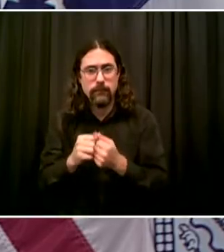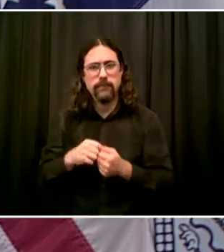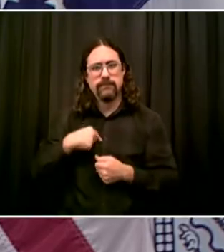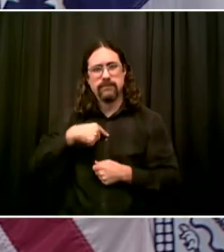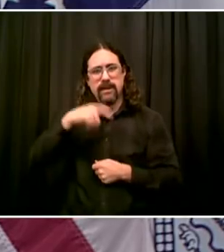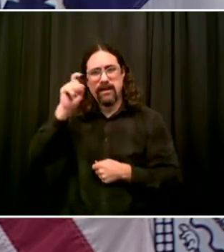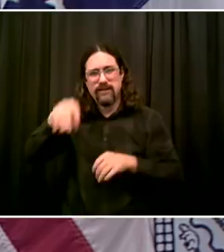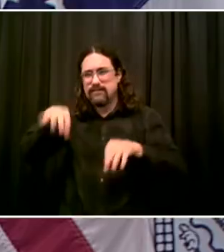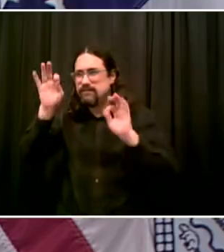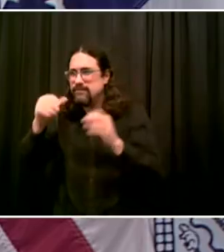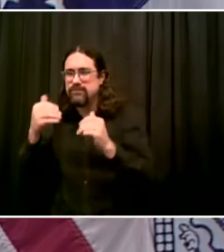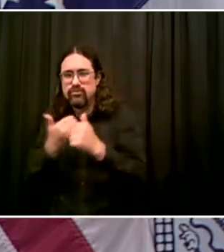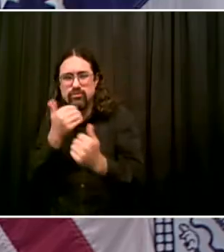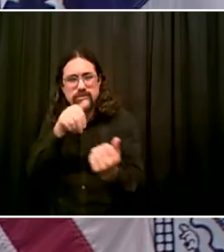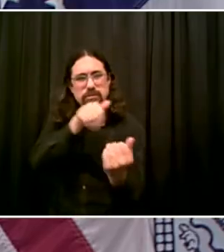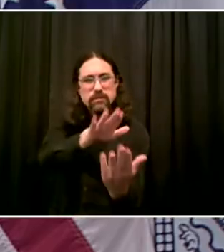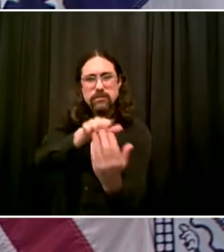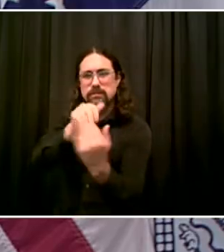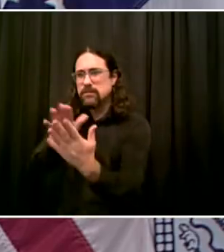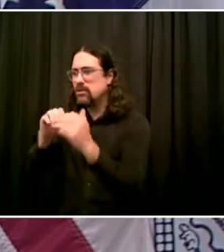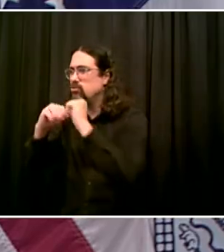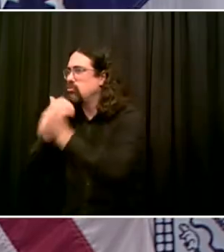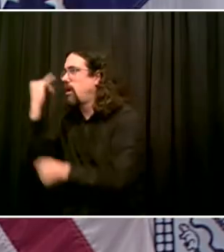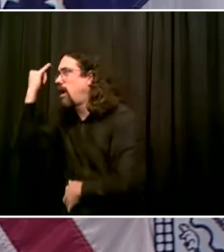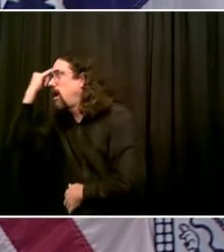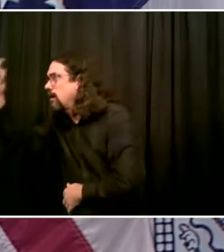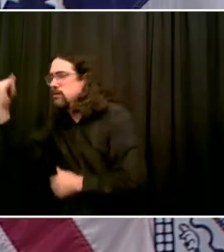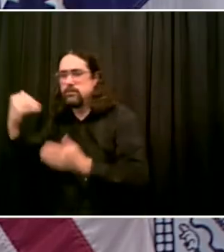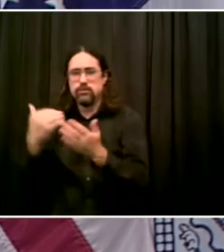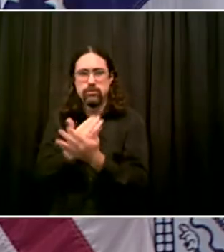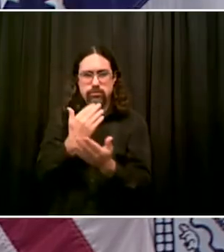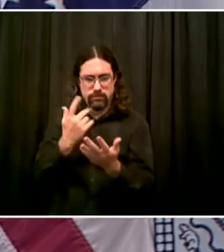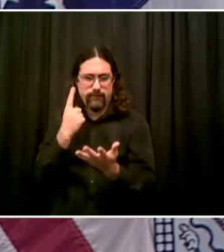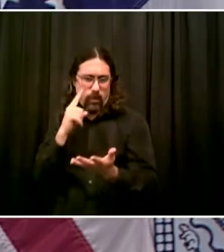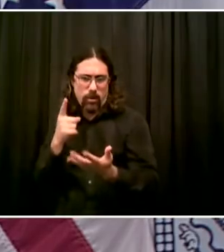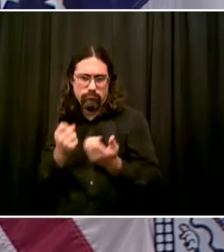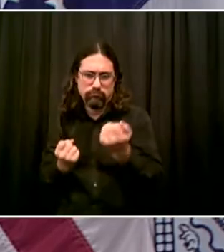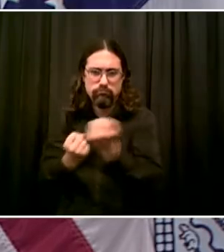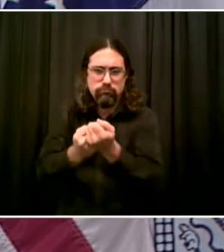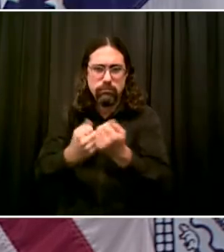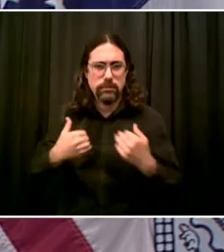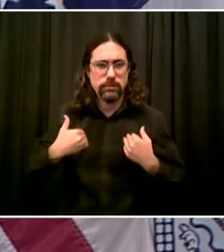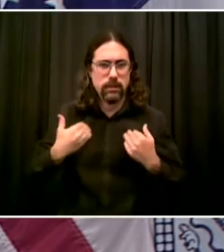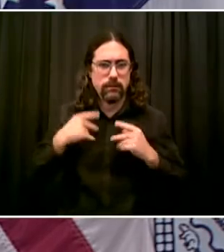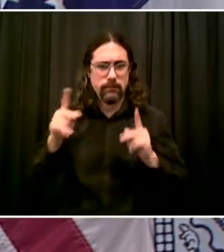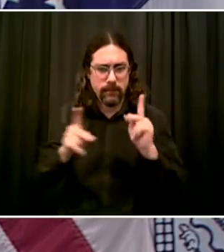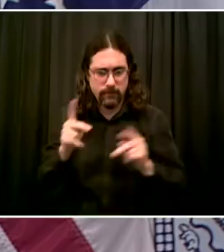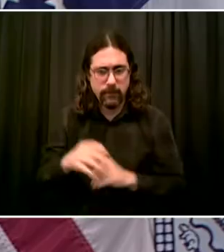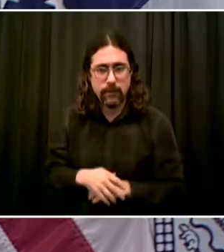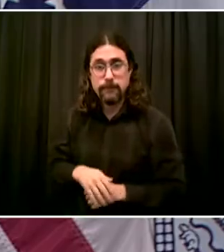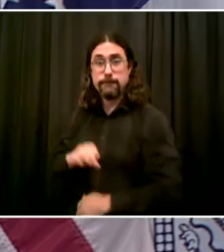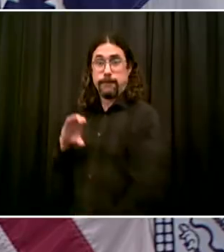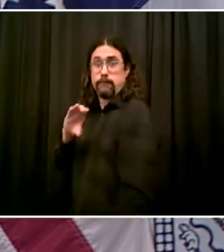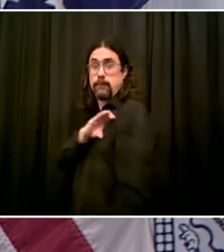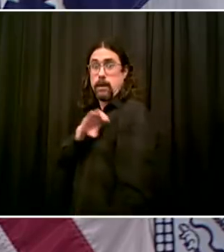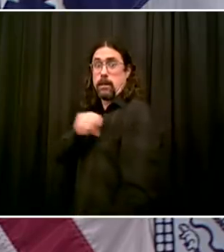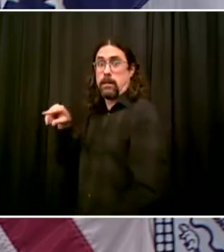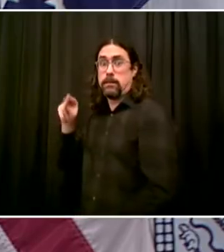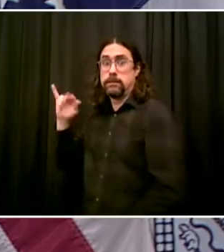BAC KINF EBRUARY IN THE STATE OF THE CITY OF REMARKS. WENE ED TO THINK DIFFERENTLY ABOUT HOW WE SUPPORT YOUNG OPPELE IN THIS CITY. WE HAVE MADE CHANGES, BUT WE NEED TO GO FARTHER.